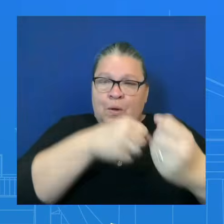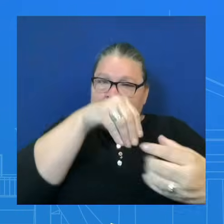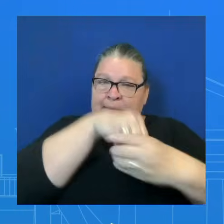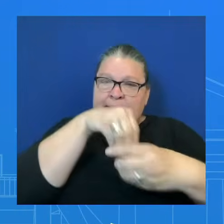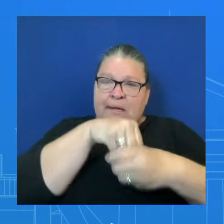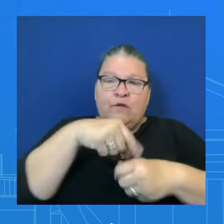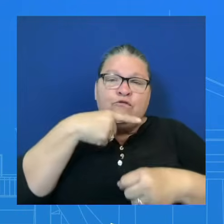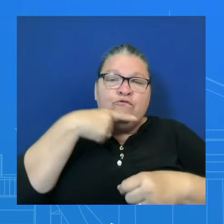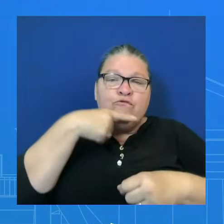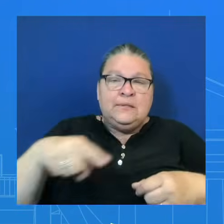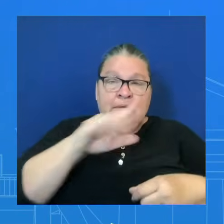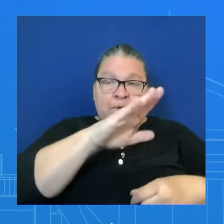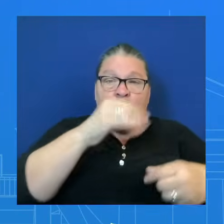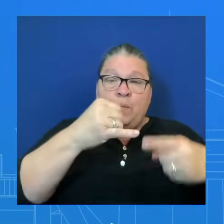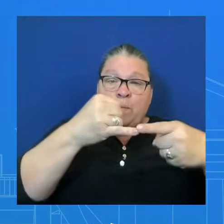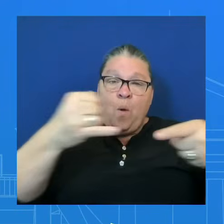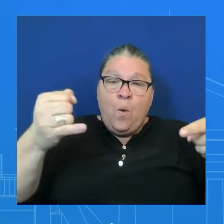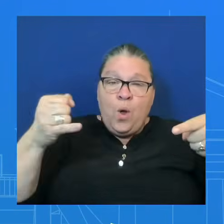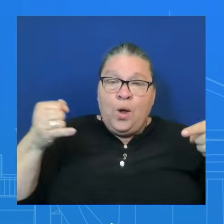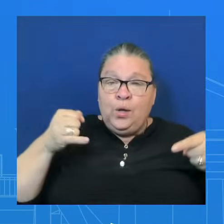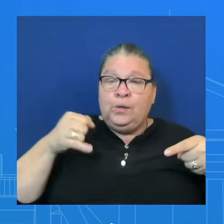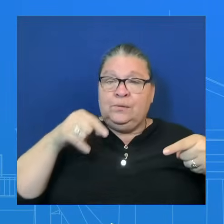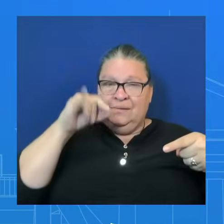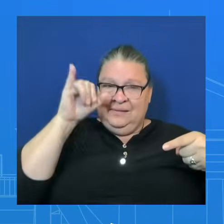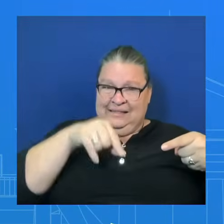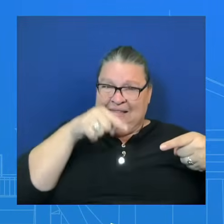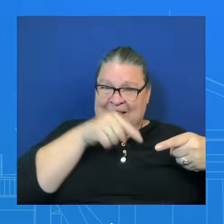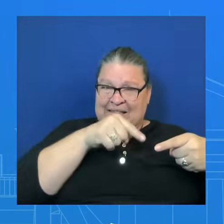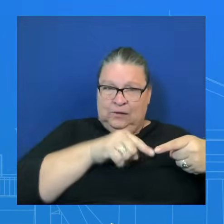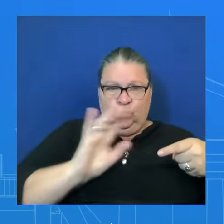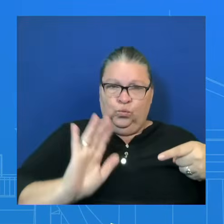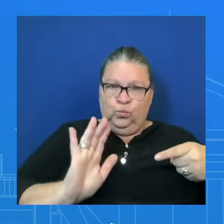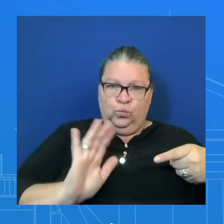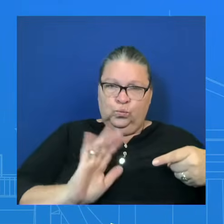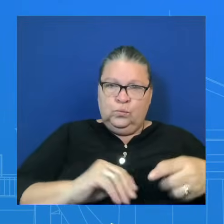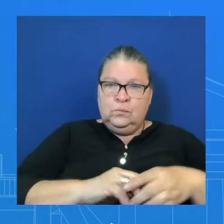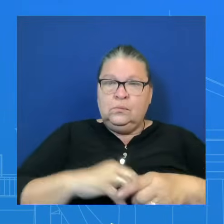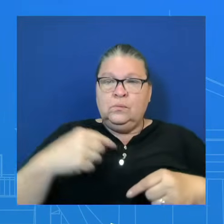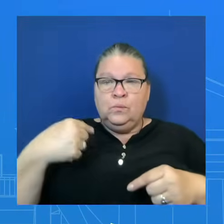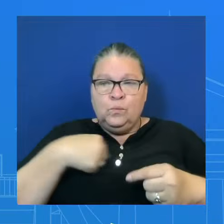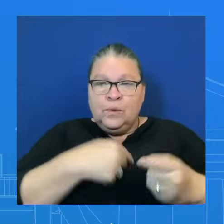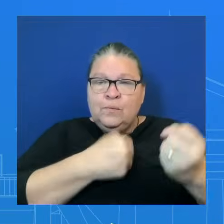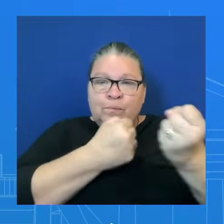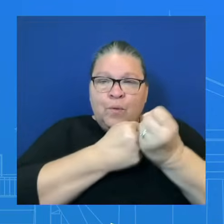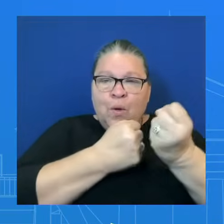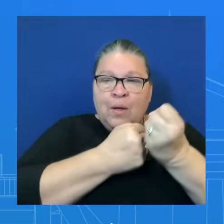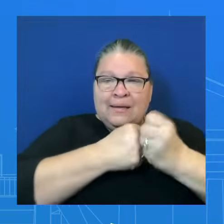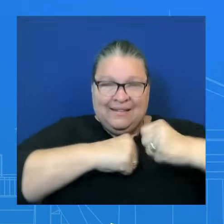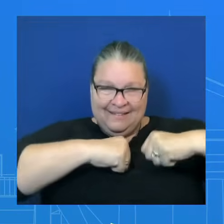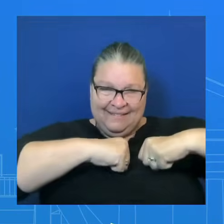with the Ukrainians -- our effort is to support them in their self-defense, in defending their territory, their sovereignty.